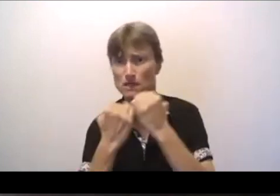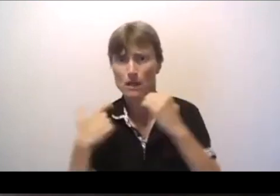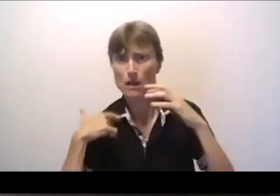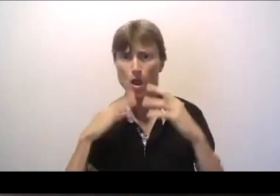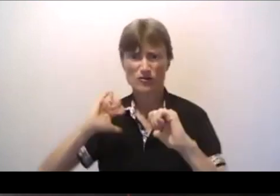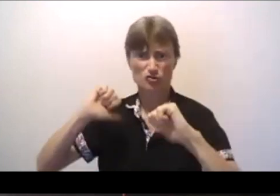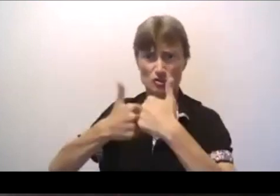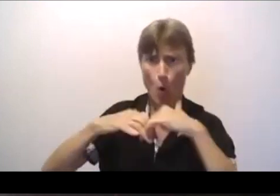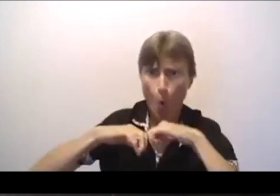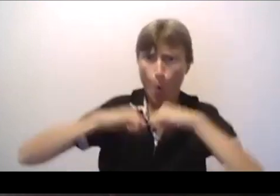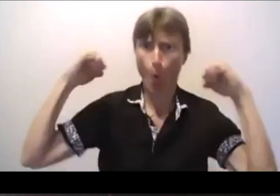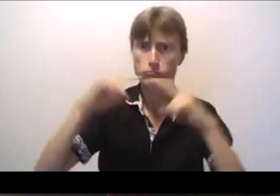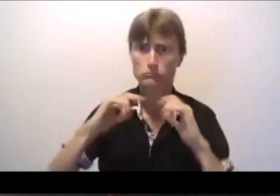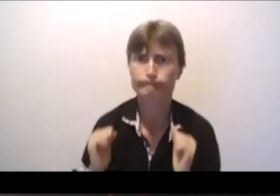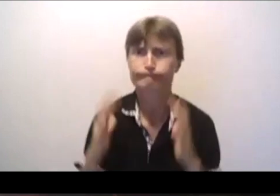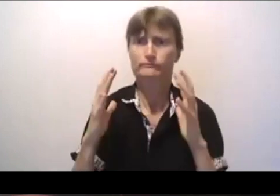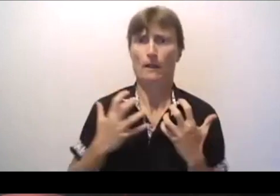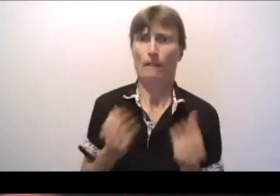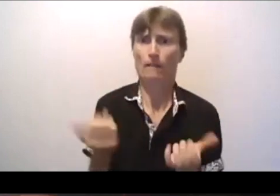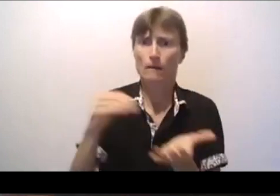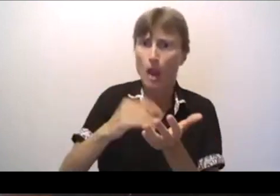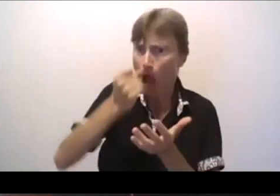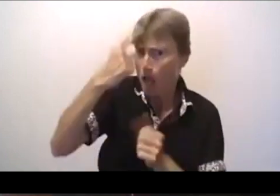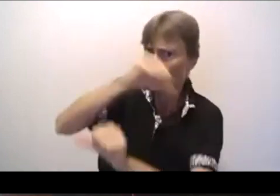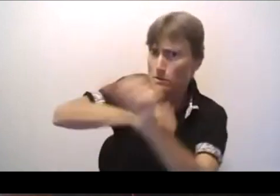so the idea being that we could all somehow figure out a way to work things